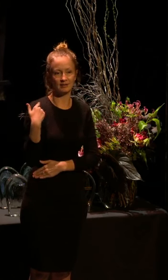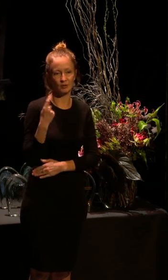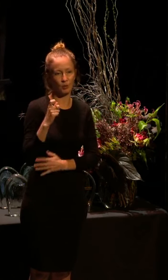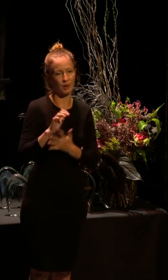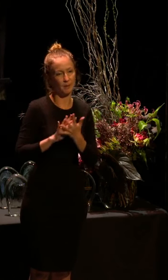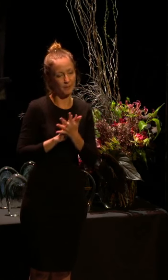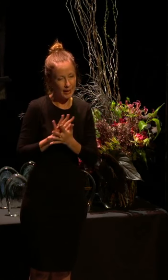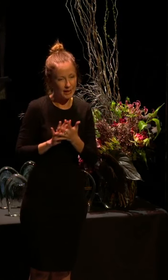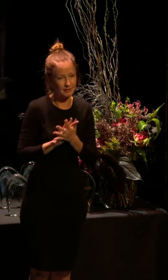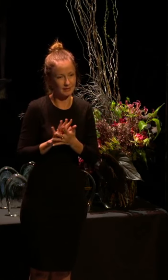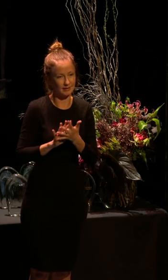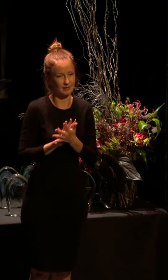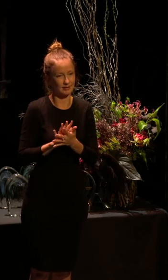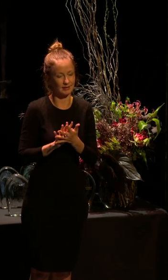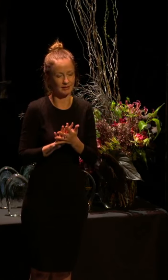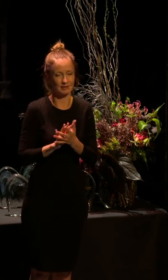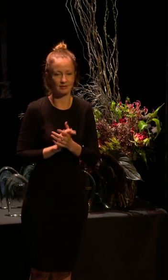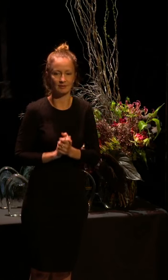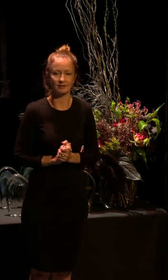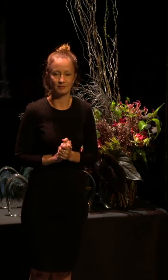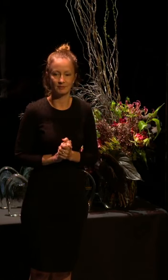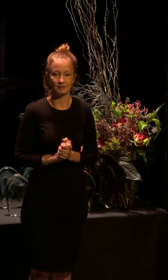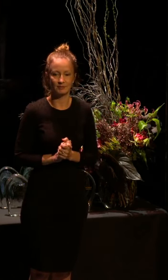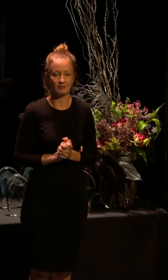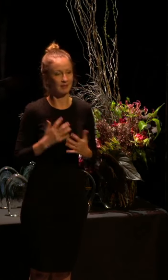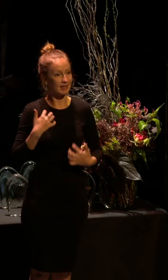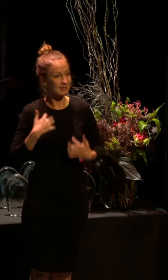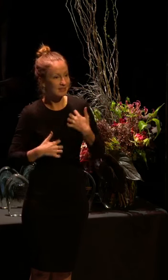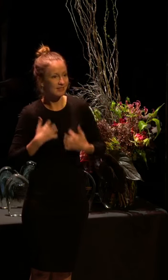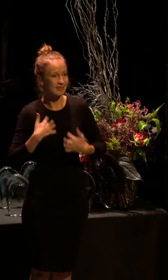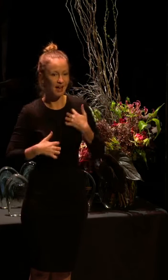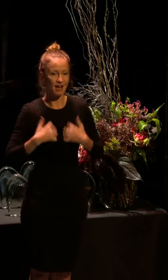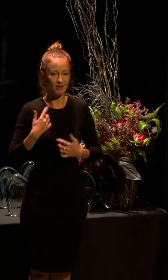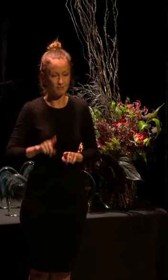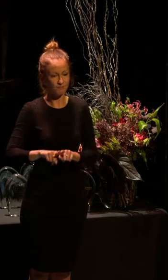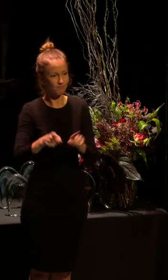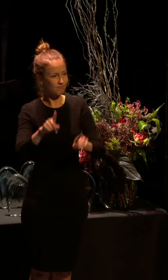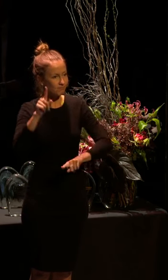A night to be excited by artists who bridge disciplines and forms.